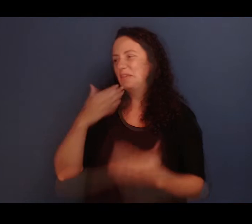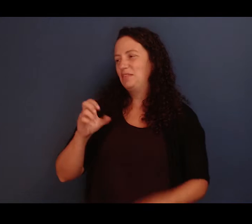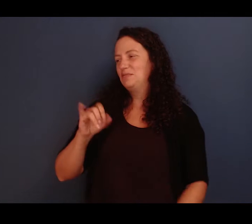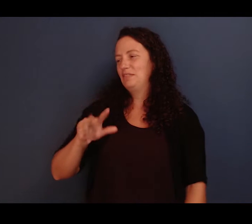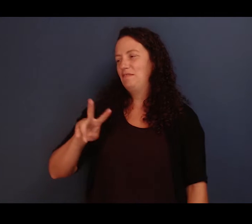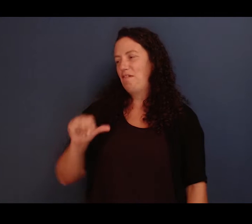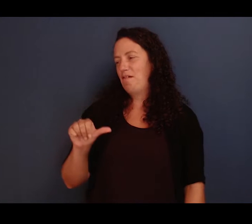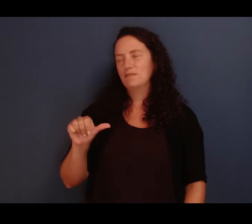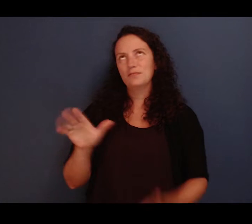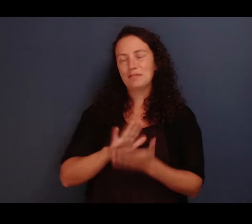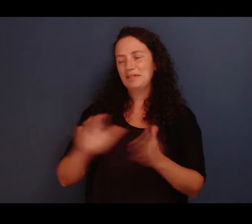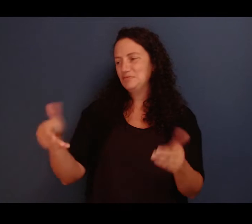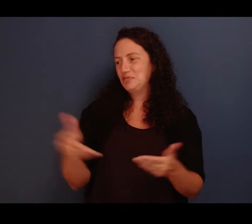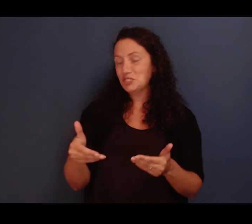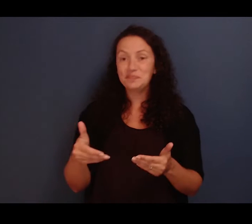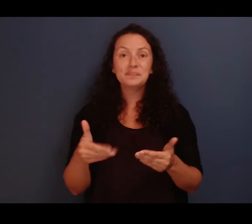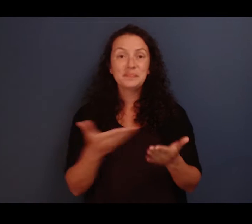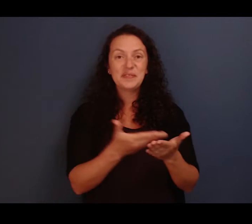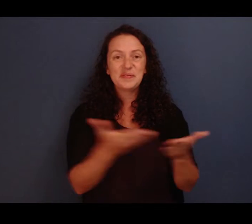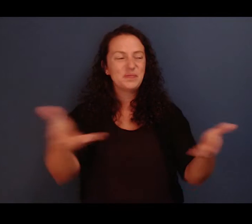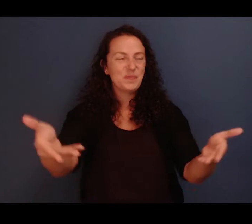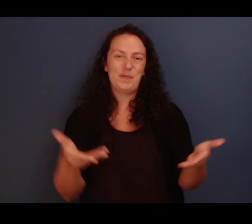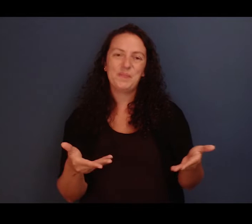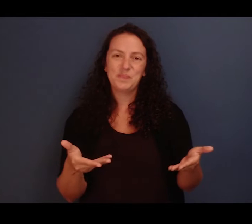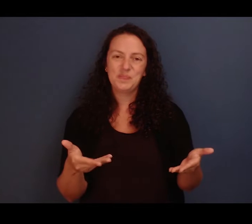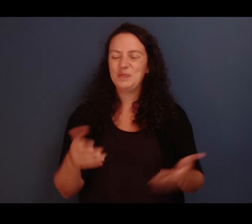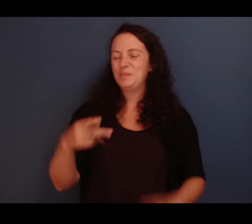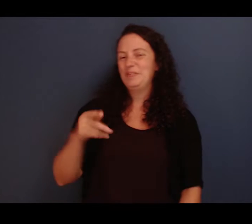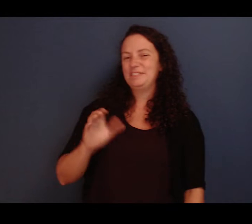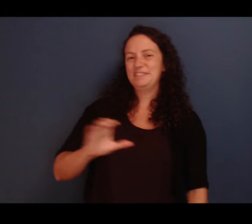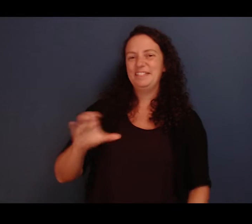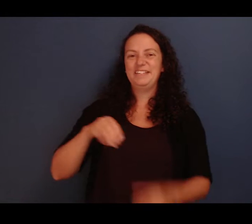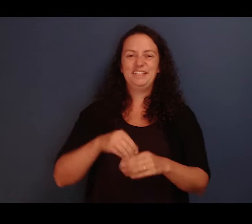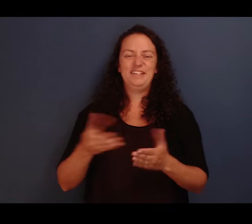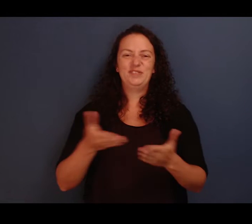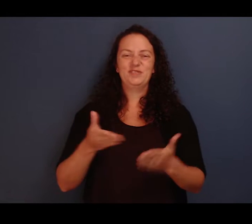Thank you Sylvia for that kind introduction. And welcome, welcome everyone, to PCC